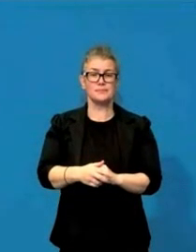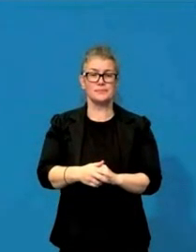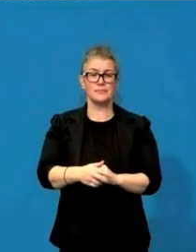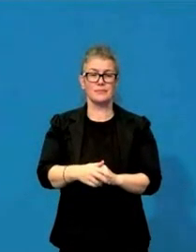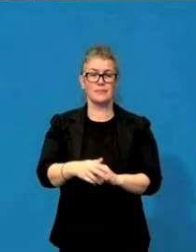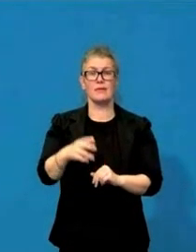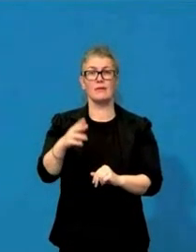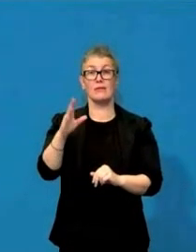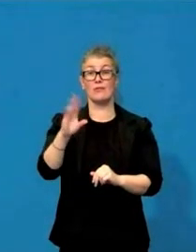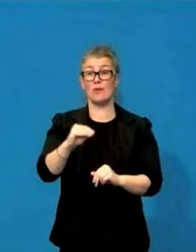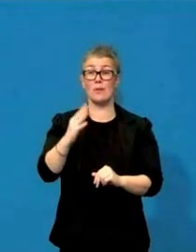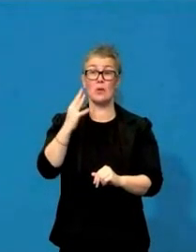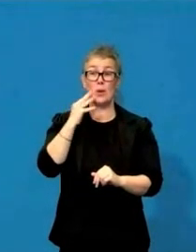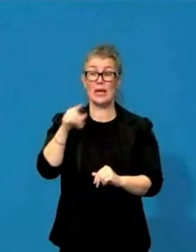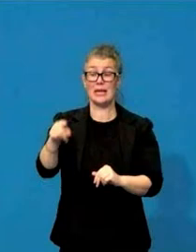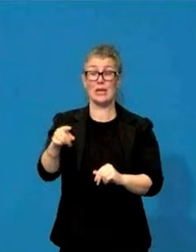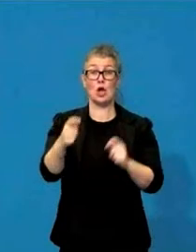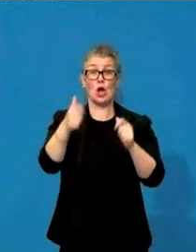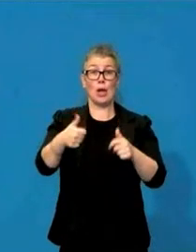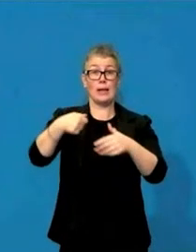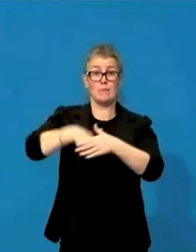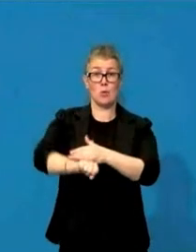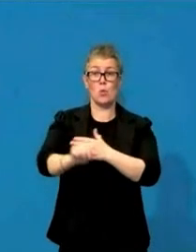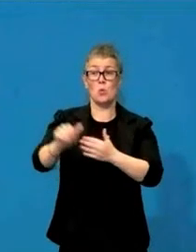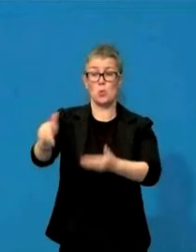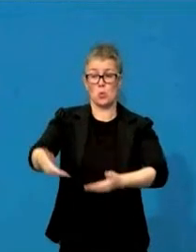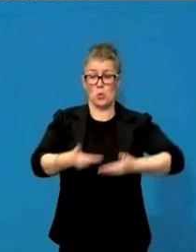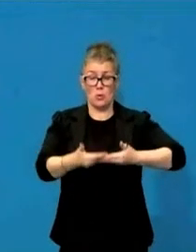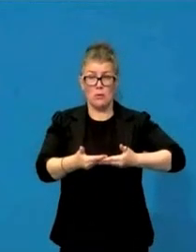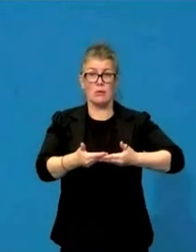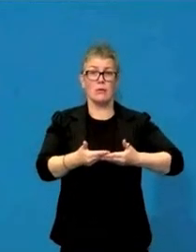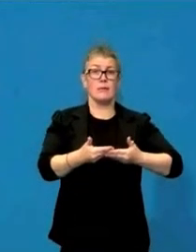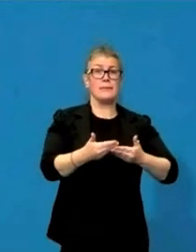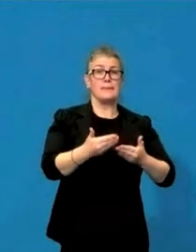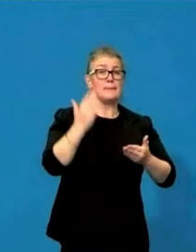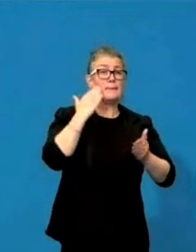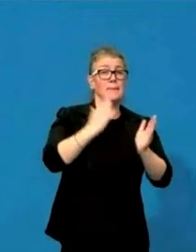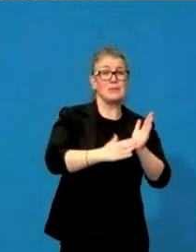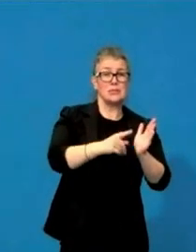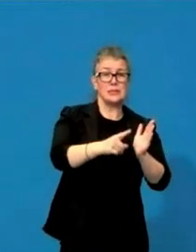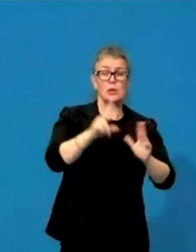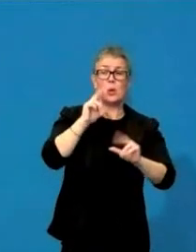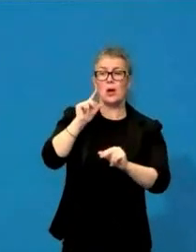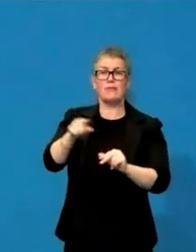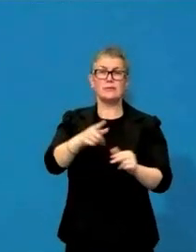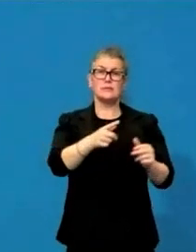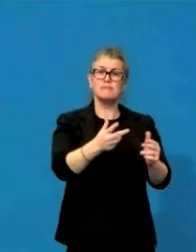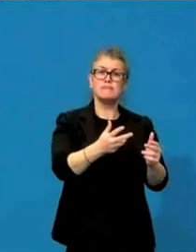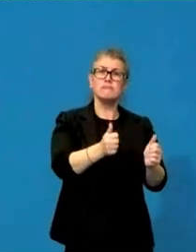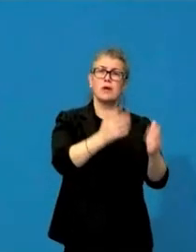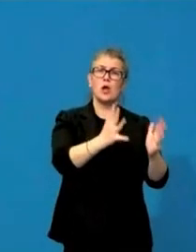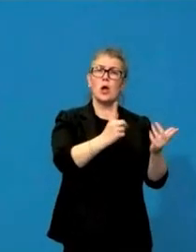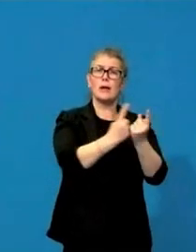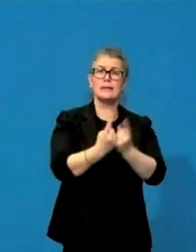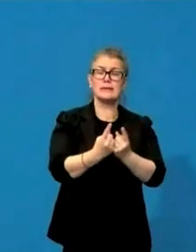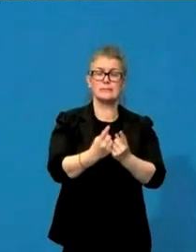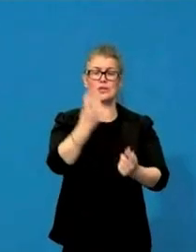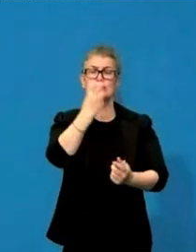was very premature. Marmingee looked after him and made sacrifices - excuse my voice -